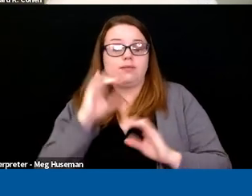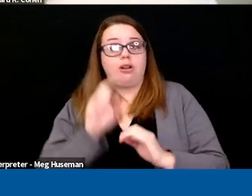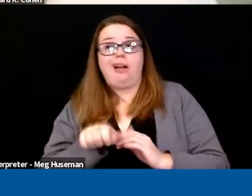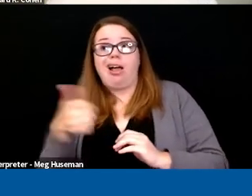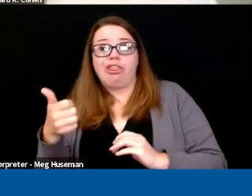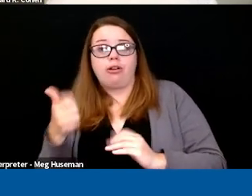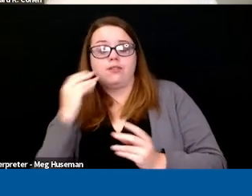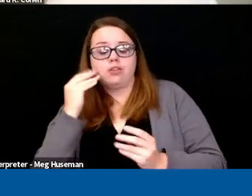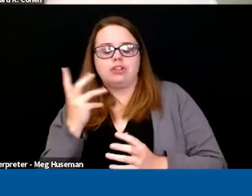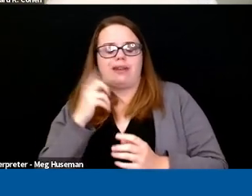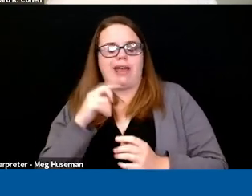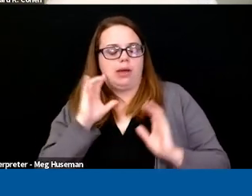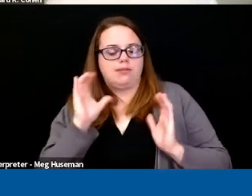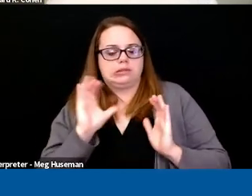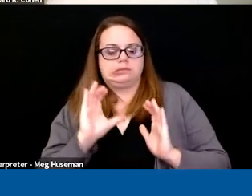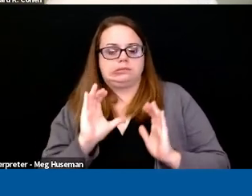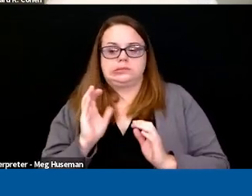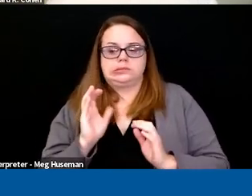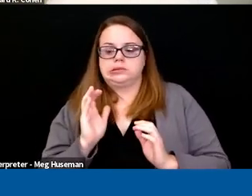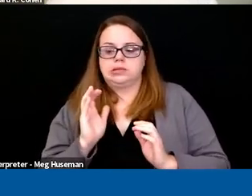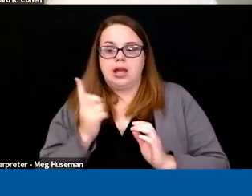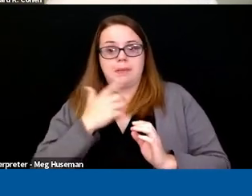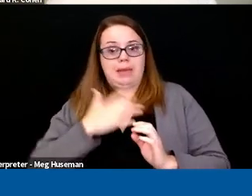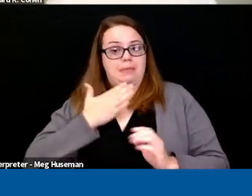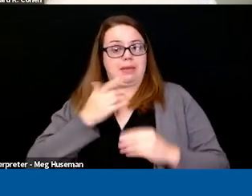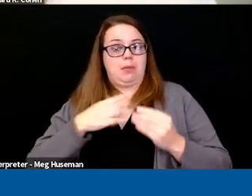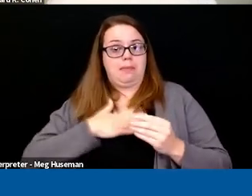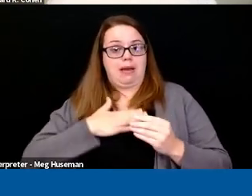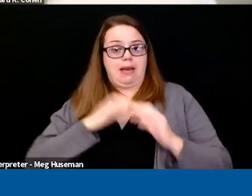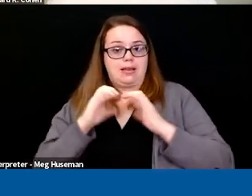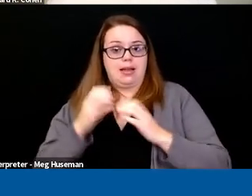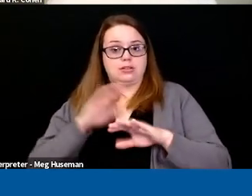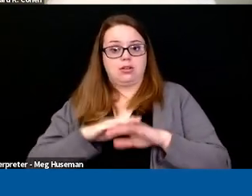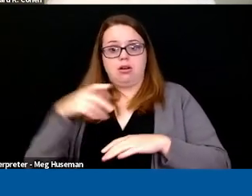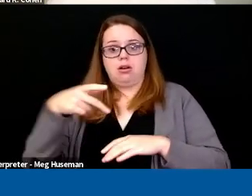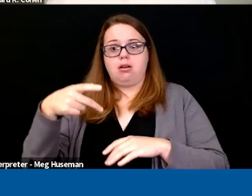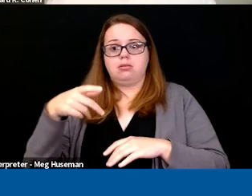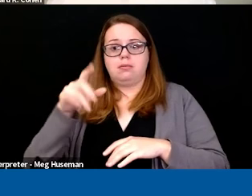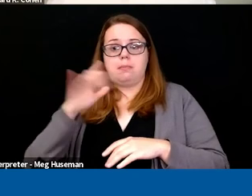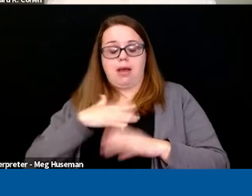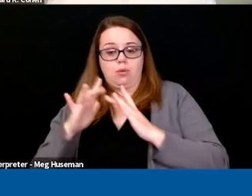I'd have to be a little proud and say that I'm very happy about the course that I have on Pluralsight for creating custom components with ARIA.